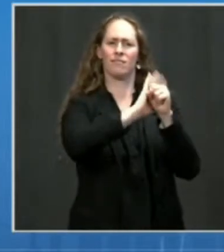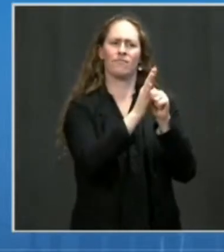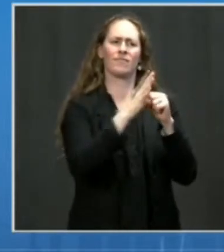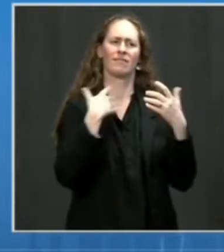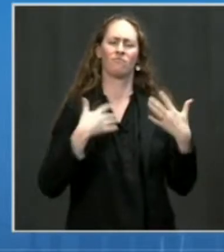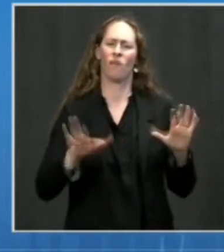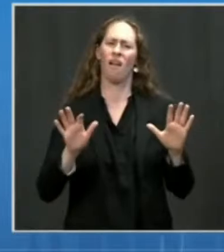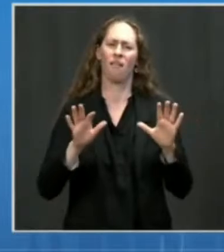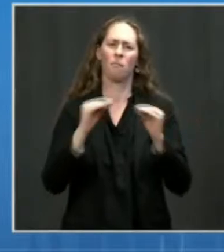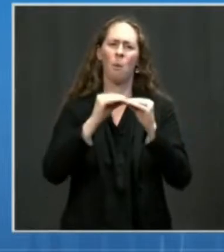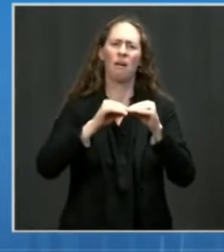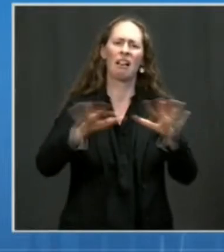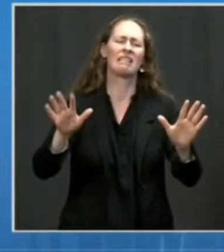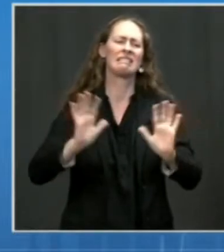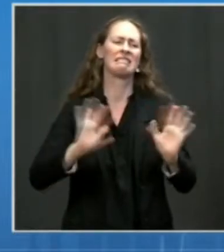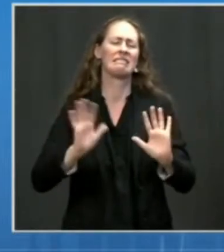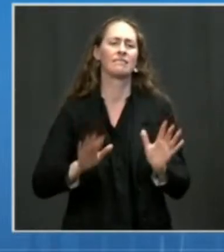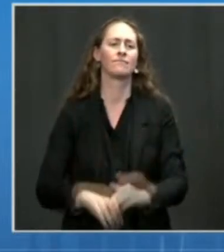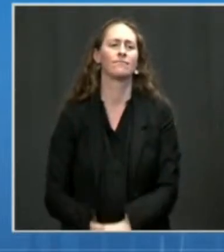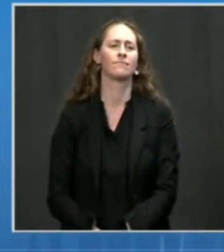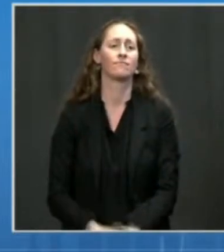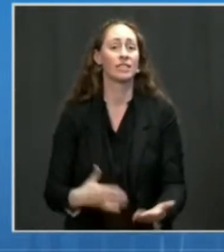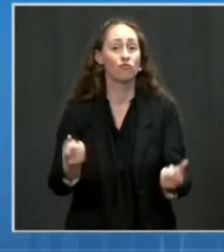AND TO HELP STATES FIGHT THE